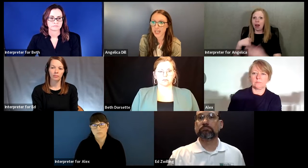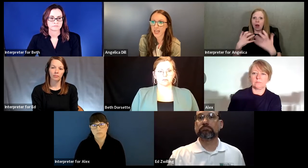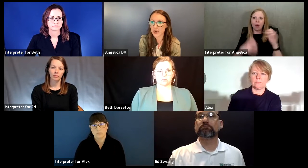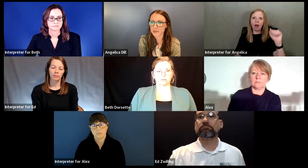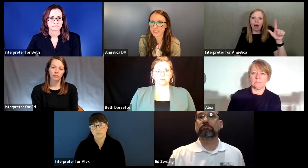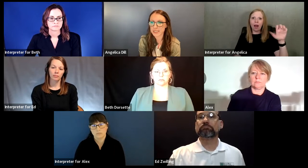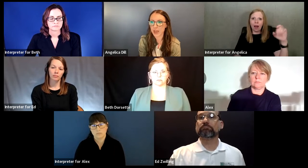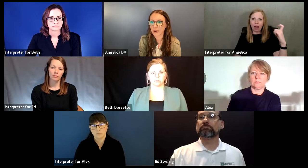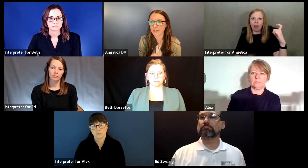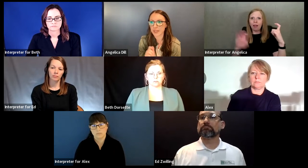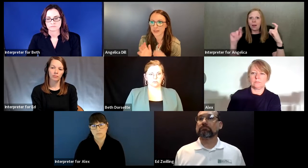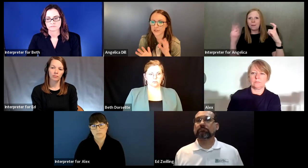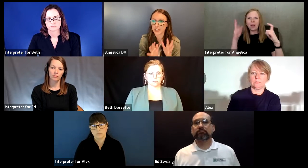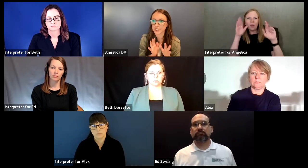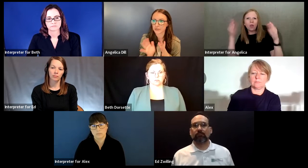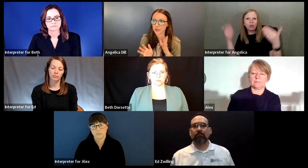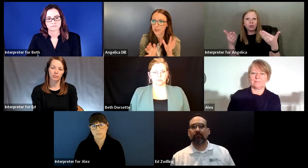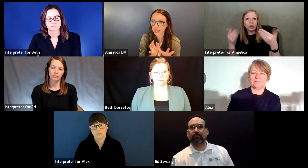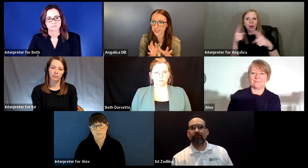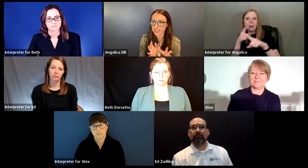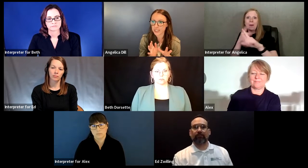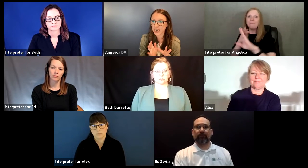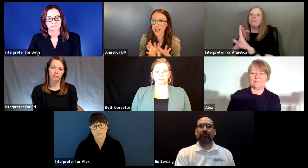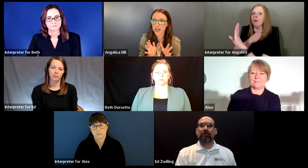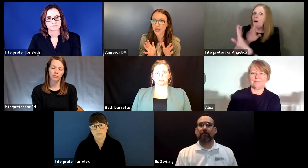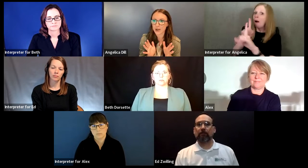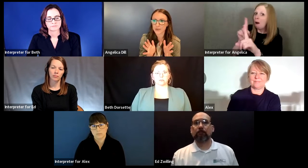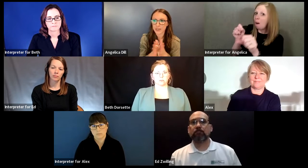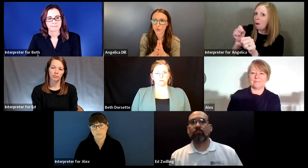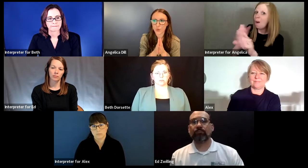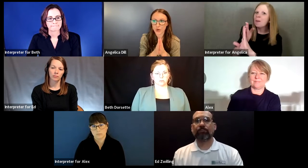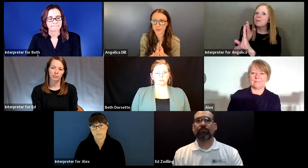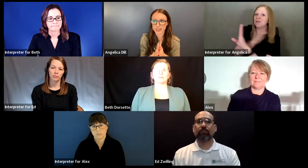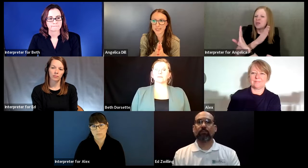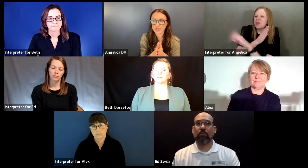to set our thinking in the direction of communication. In the workplace.